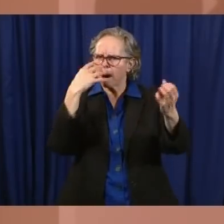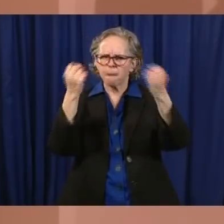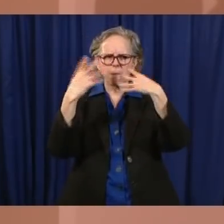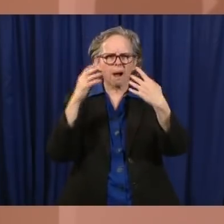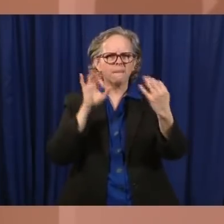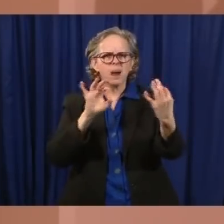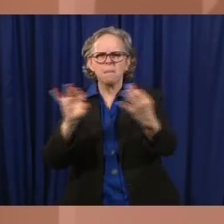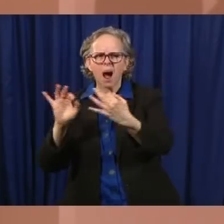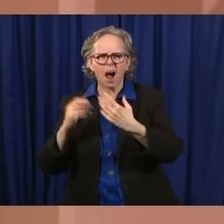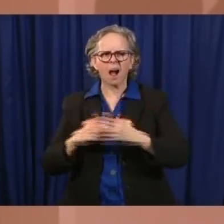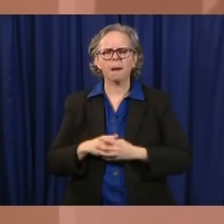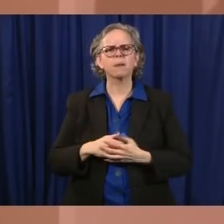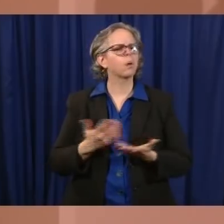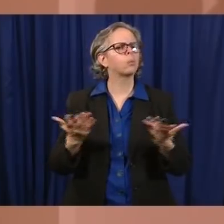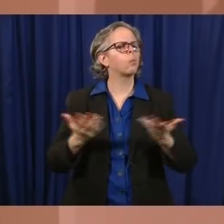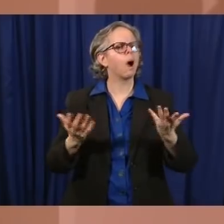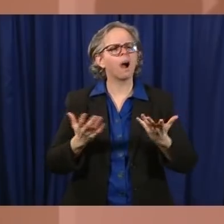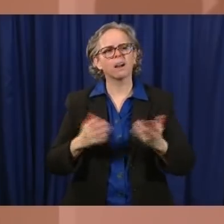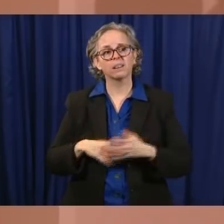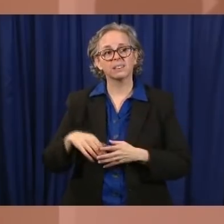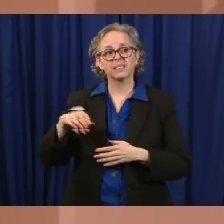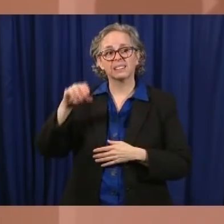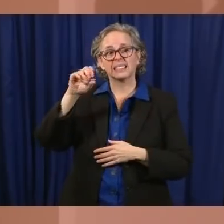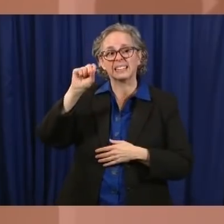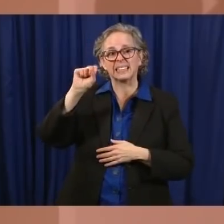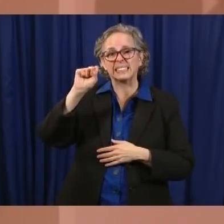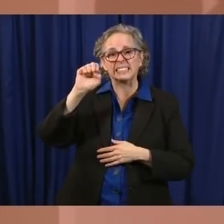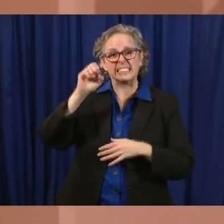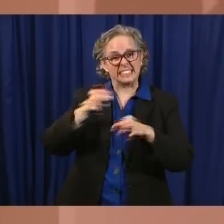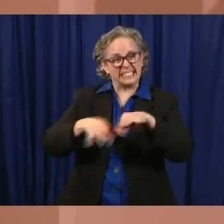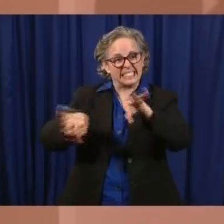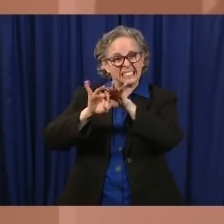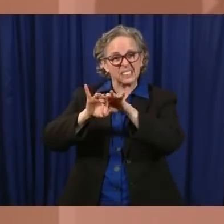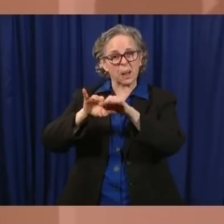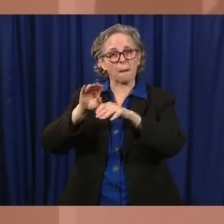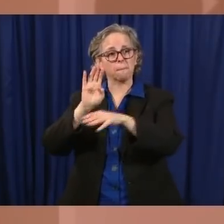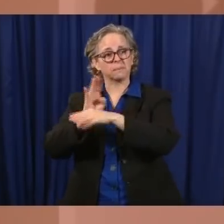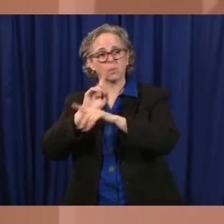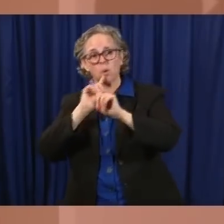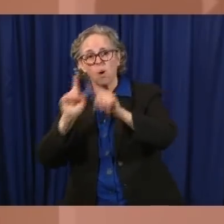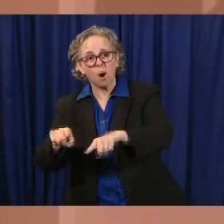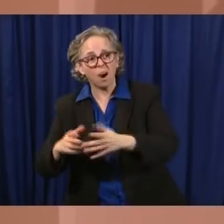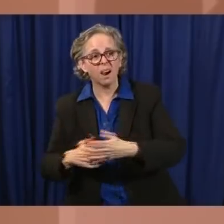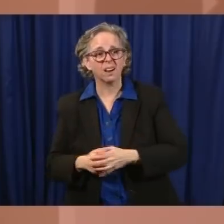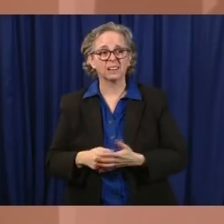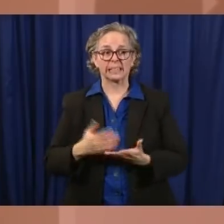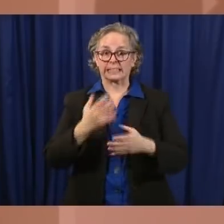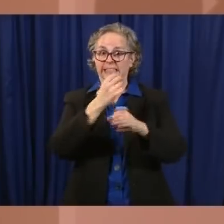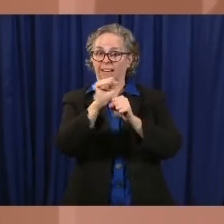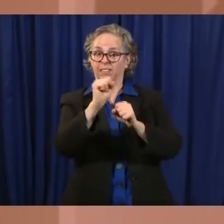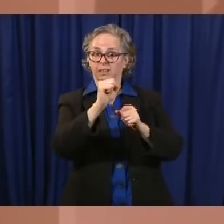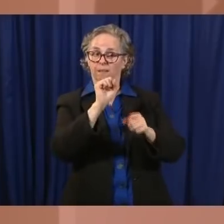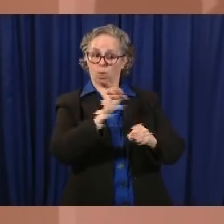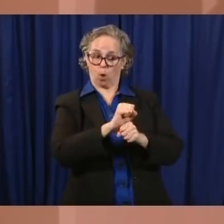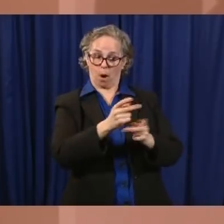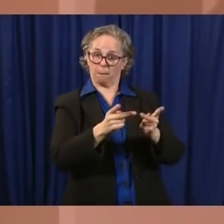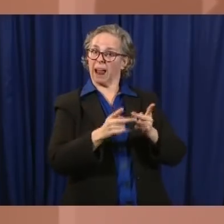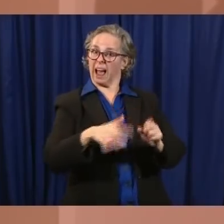REASSURANCE, AND IT'S GOING TO BE COUNTED, FINALLY, THANK YOU TO ALL THE BUSINESSES WHO HAVE BEEN GIVING US FEEDBACK ON HOW THE ESSENTIAL BUSINESS WORK